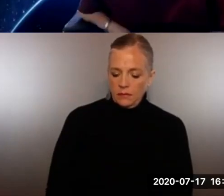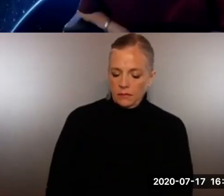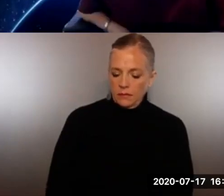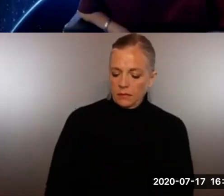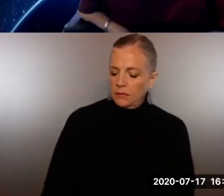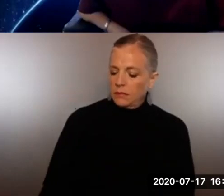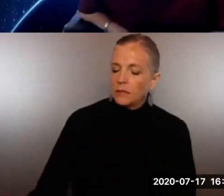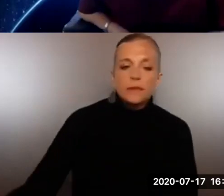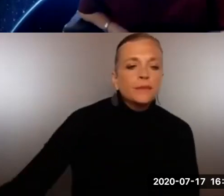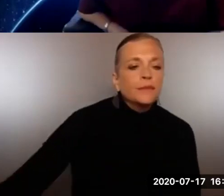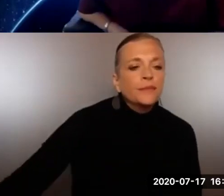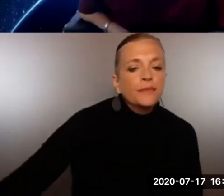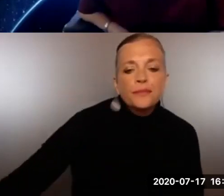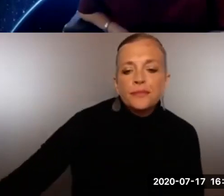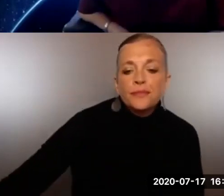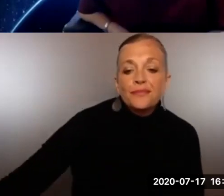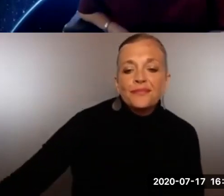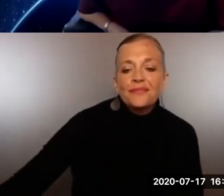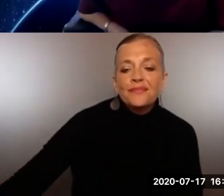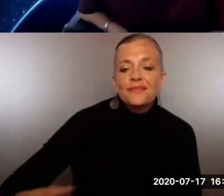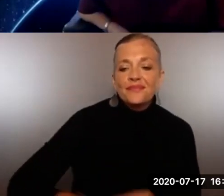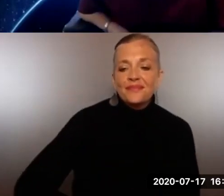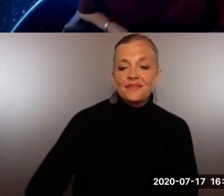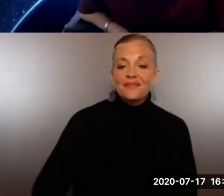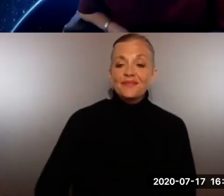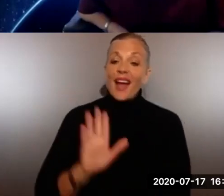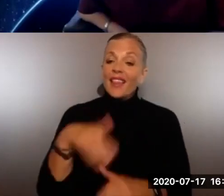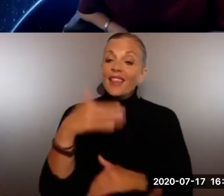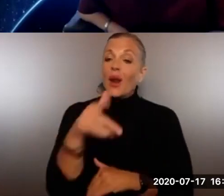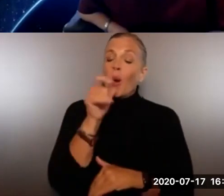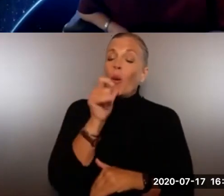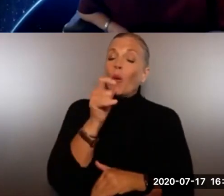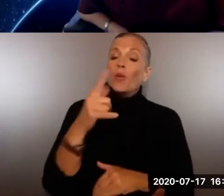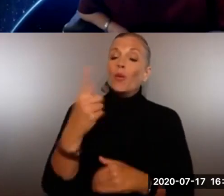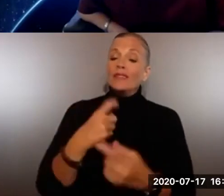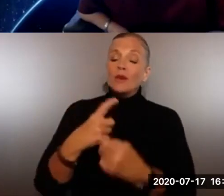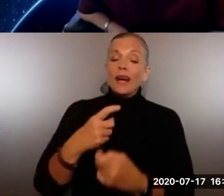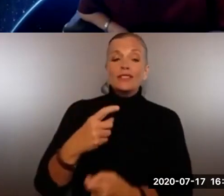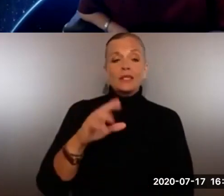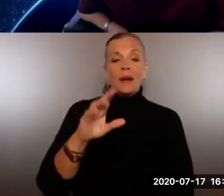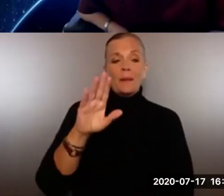Network. Like Judy, Ben also attended the Sundance Film Festival